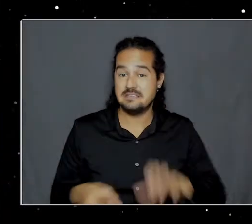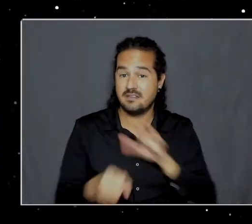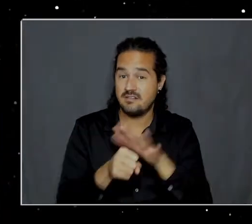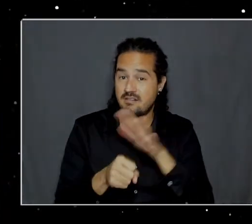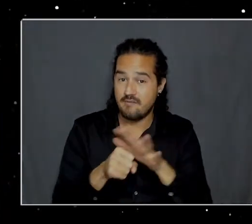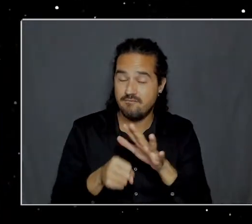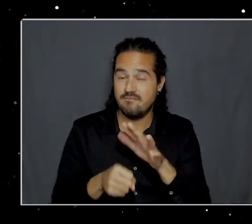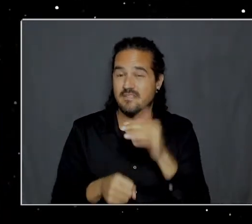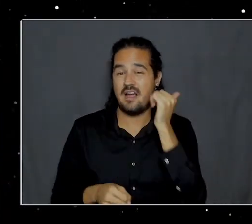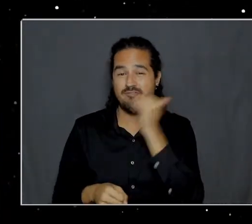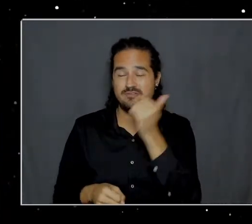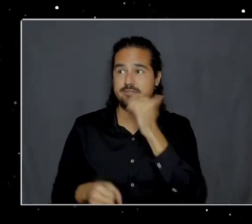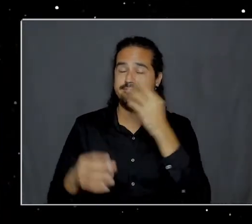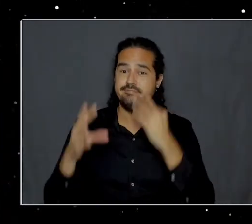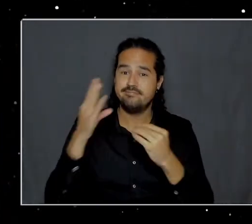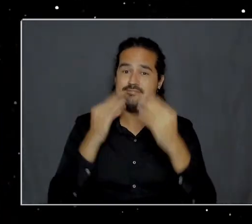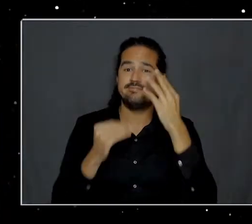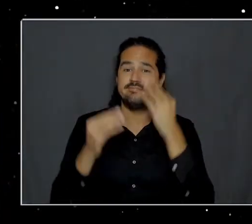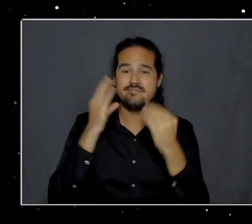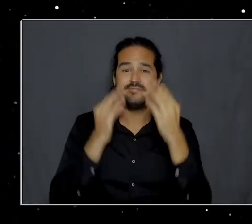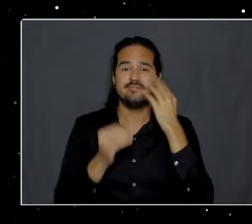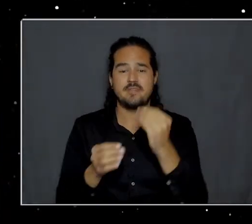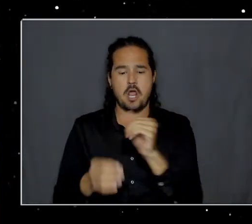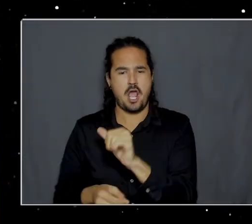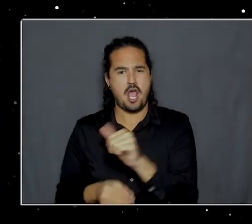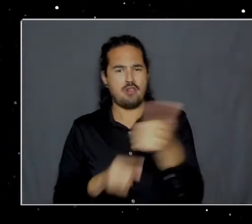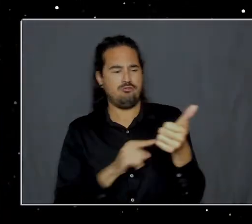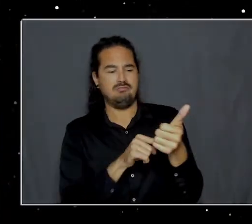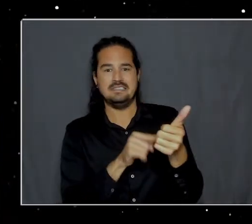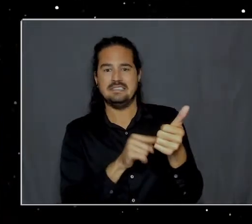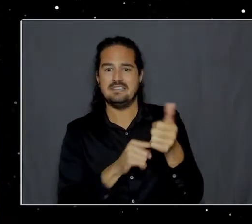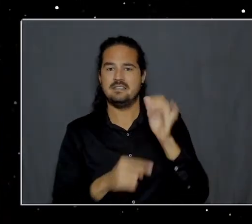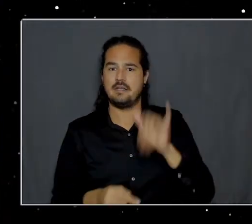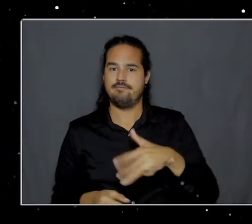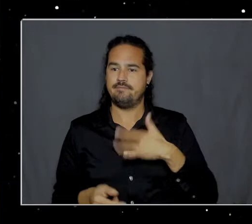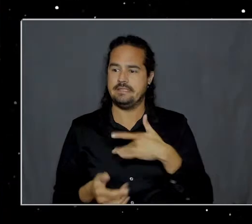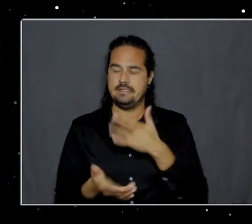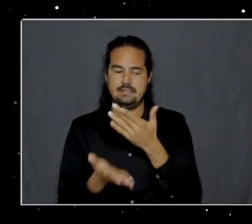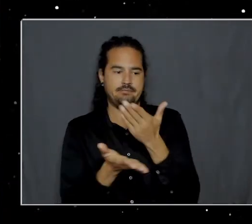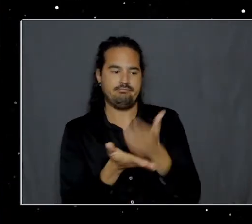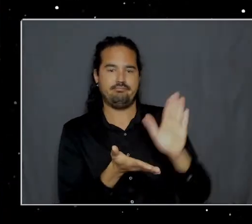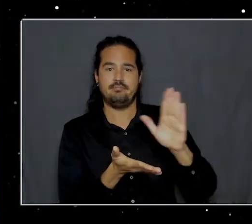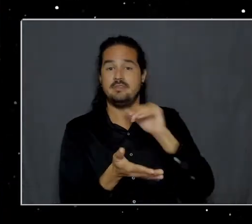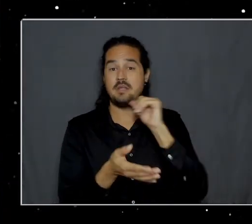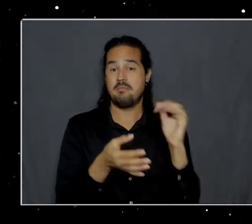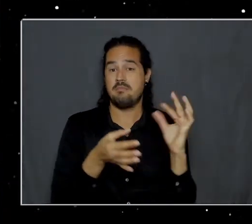THAT'S OUR DAILY EXPERIENCE. THE OTHERING; THE SENSE OF NOT BELONGING." AND BELONGING THEN BECOMES THE